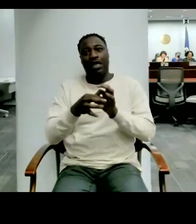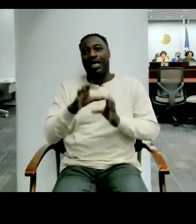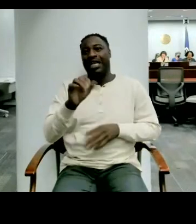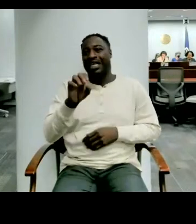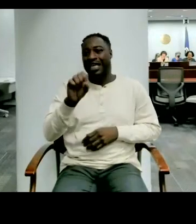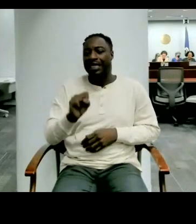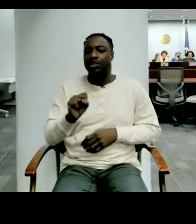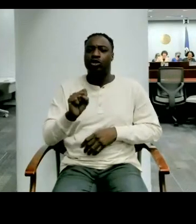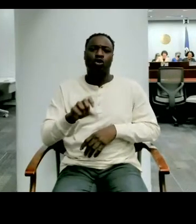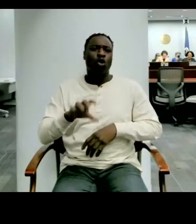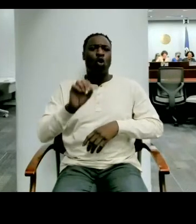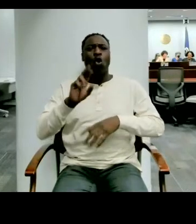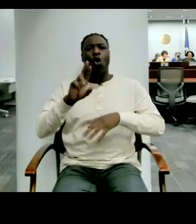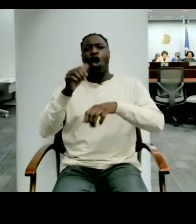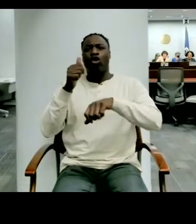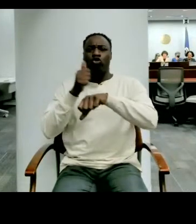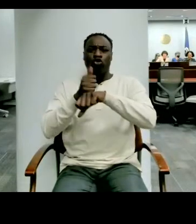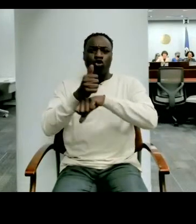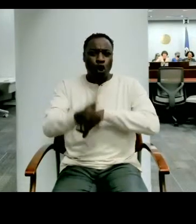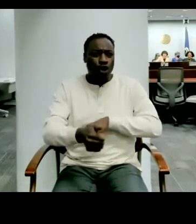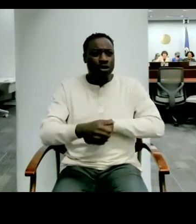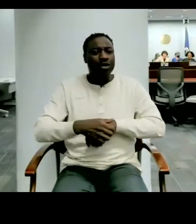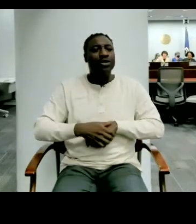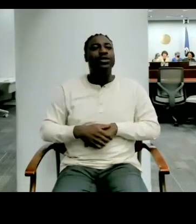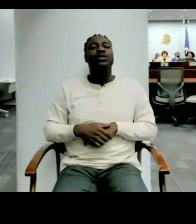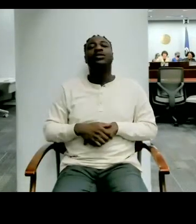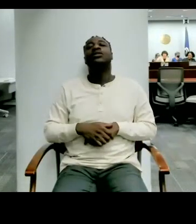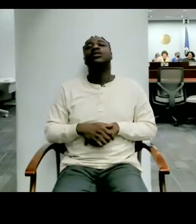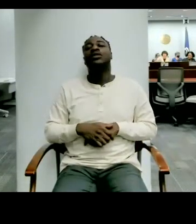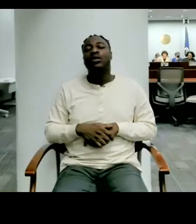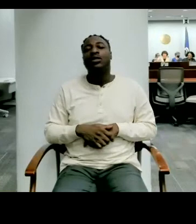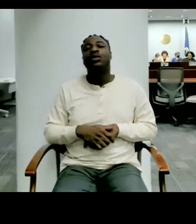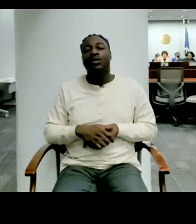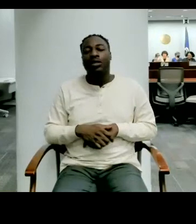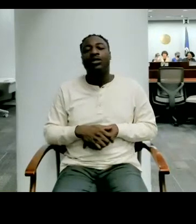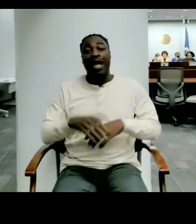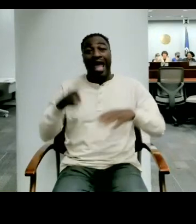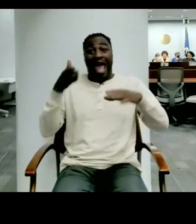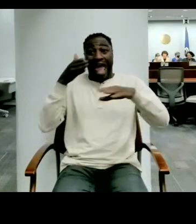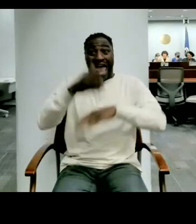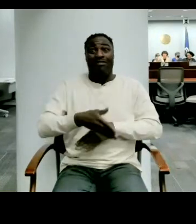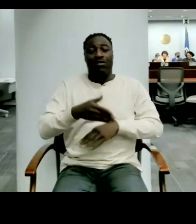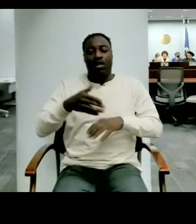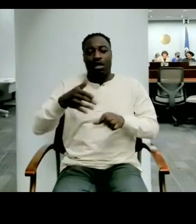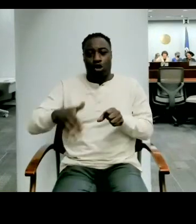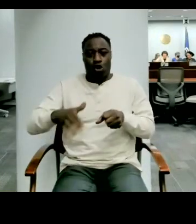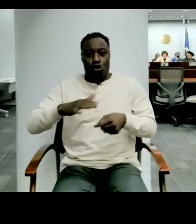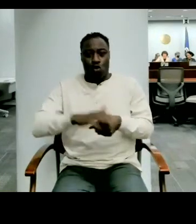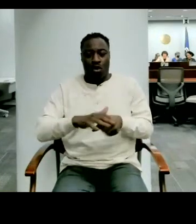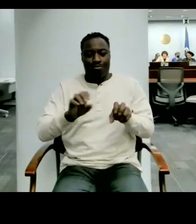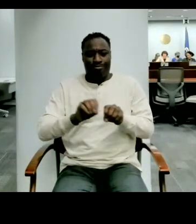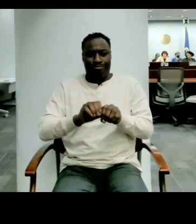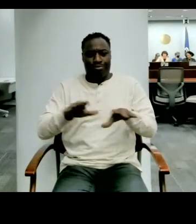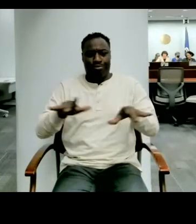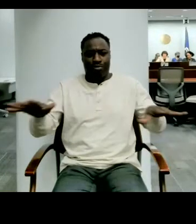um or claims in the wake of the pandemic. Would you, so while the pandemic may be a